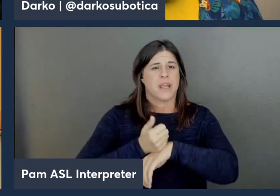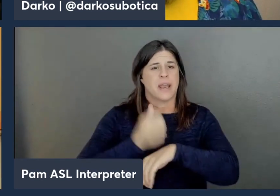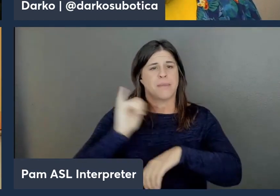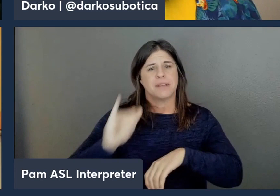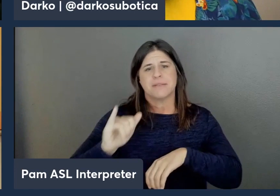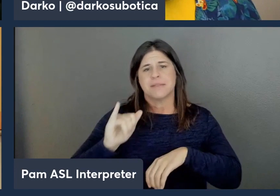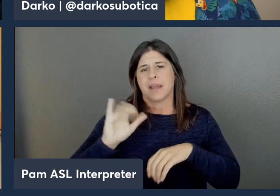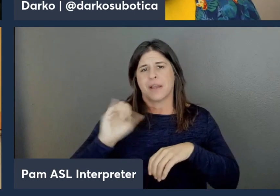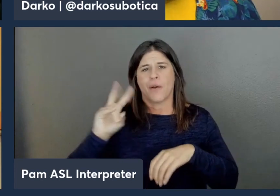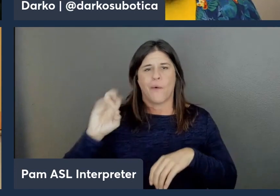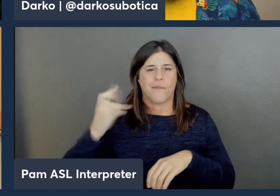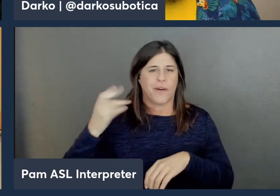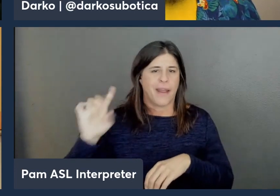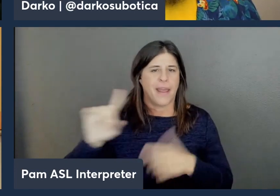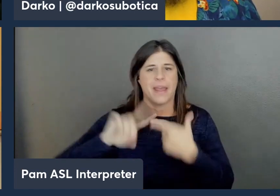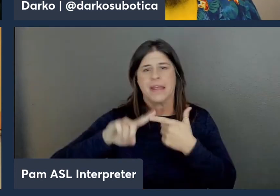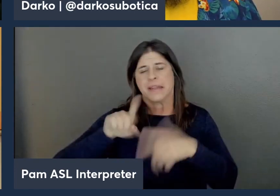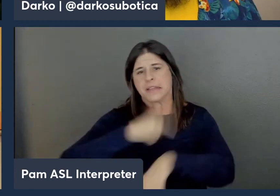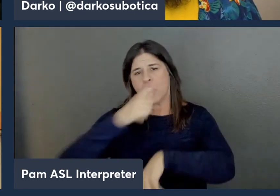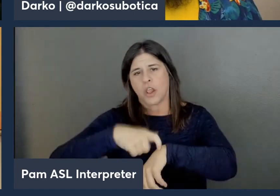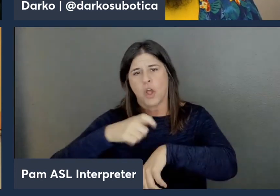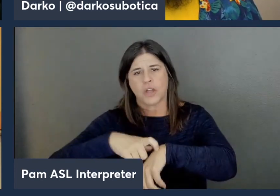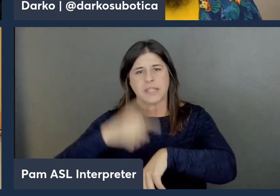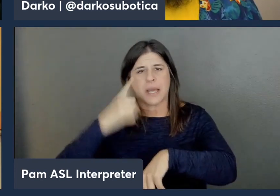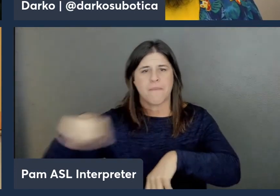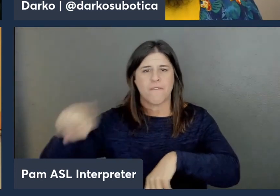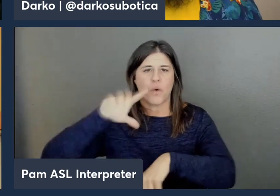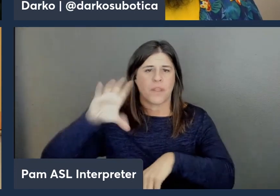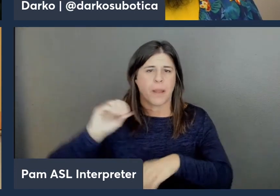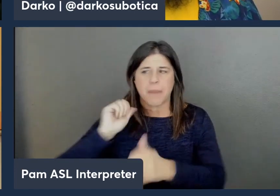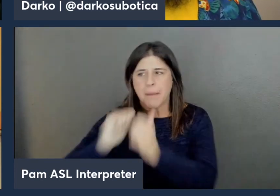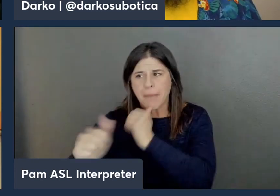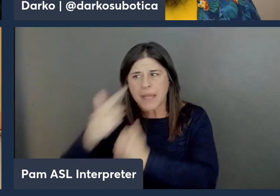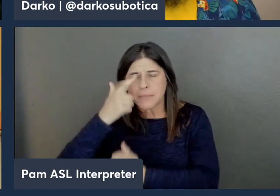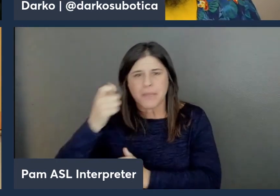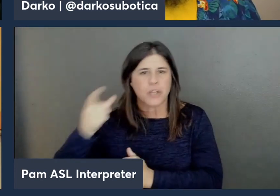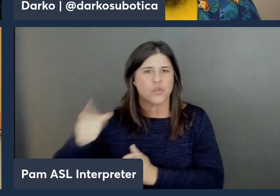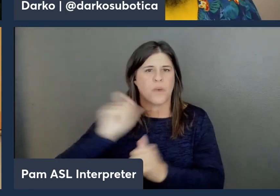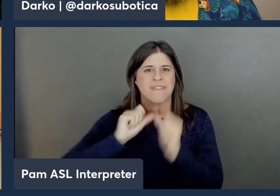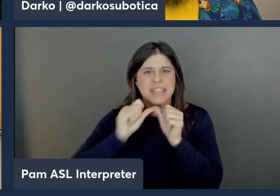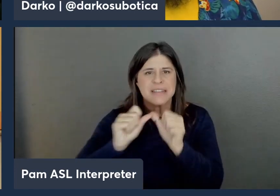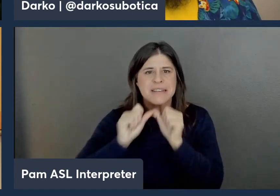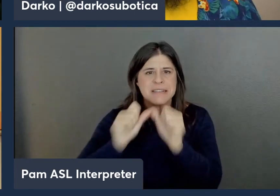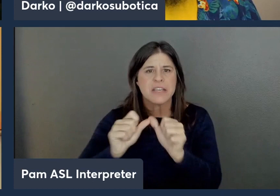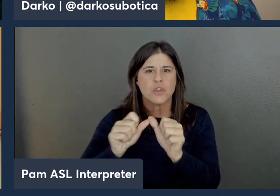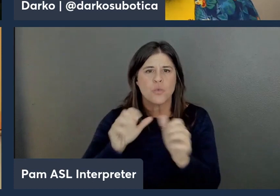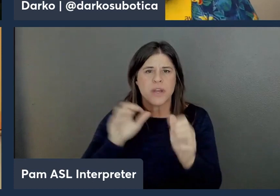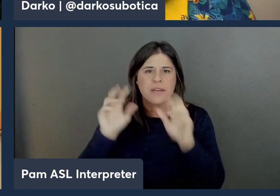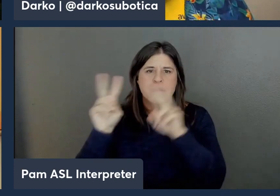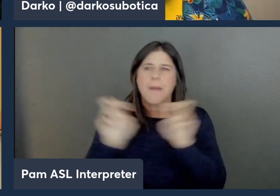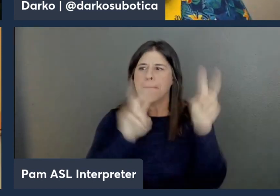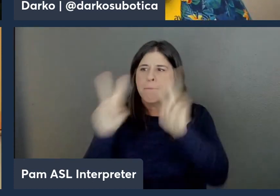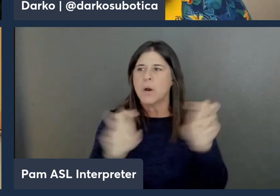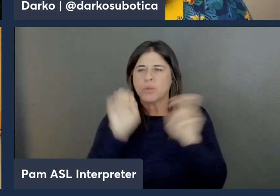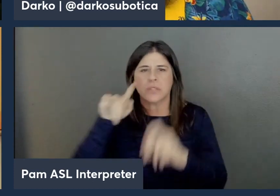takes longer time, for a company to pass, because you have to continuously post updates, and Slack Channels in a switch context,